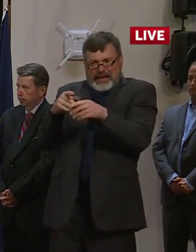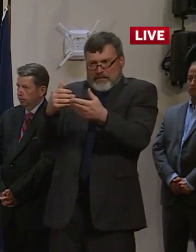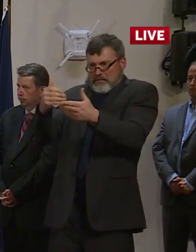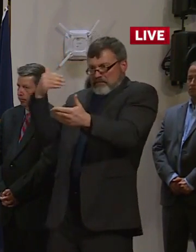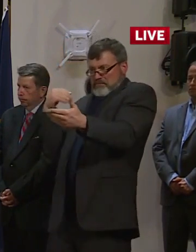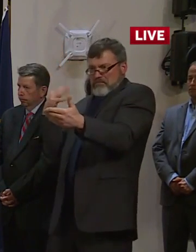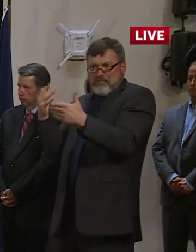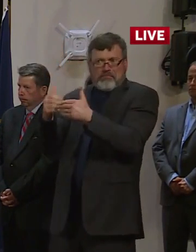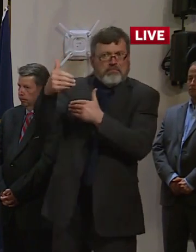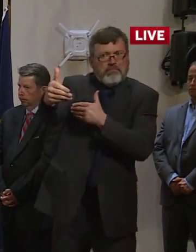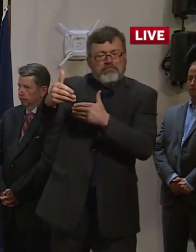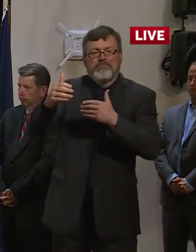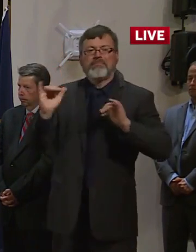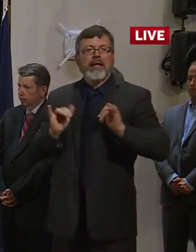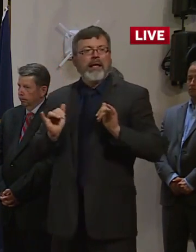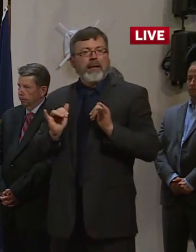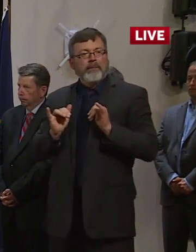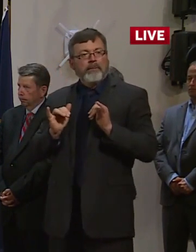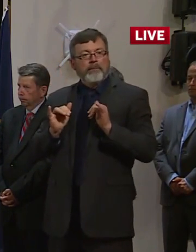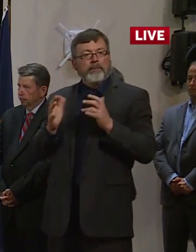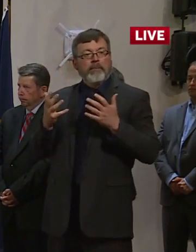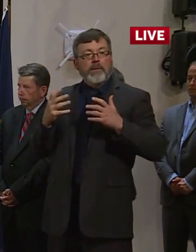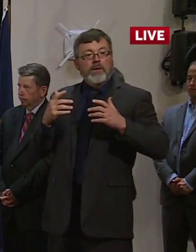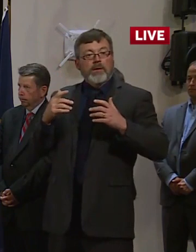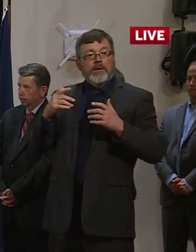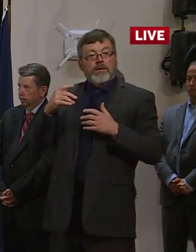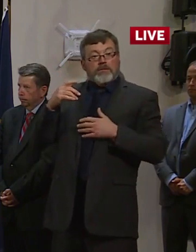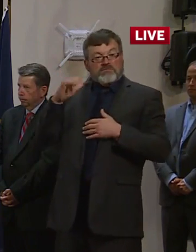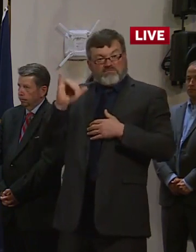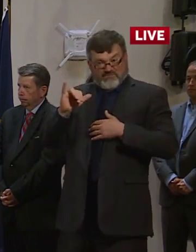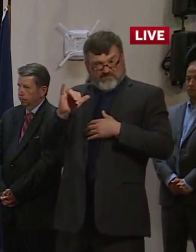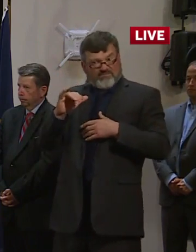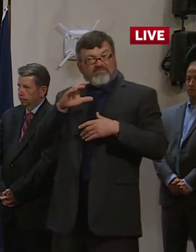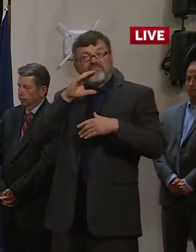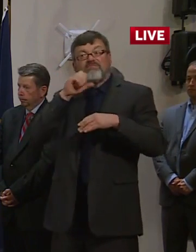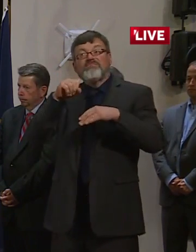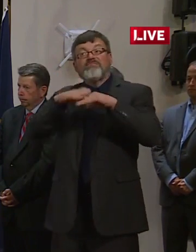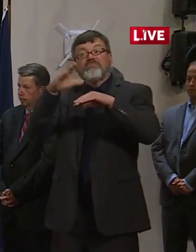AS IMPORTANT AS THE ONES THAT WE ADMINISTERED YESTERDAY.